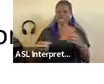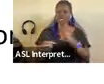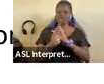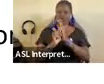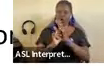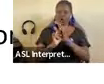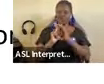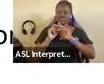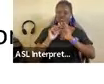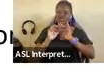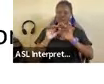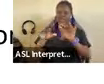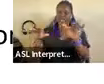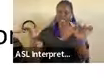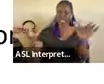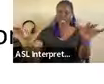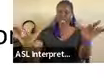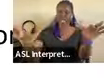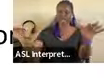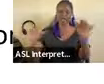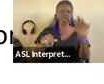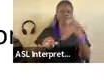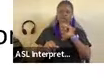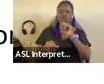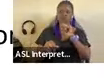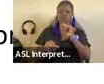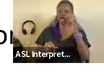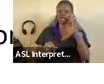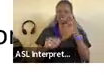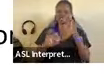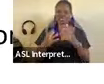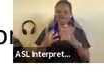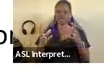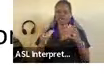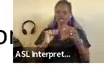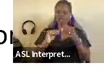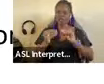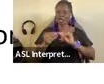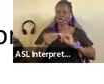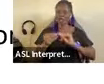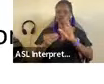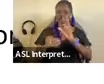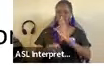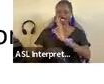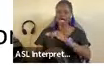seen a concomitant increase in the number of hospitalizations and in the number of